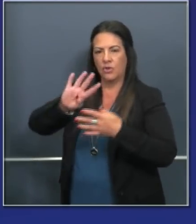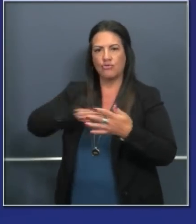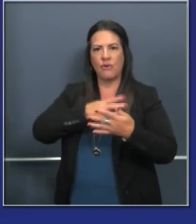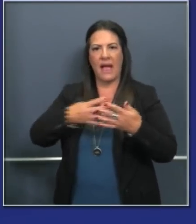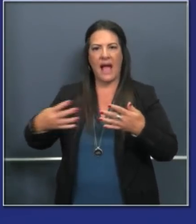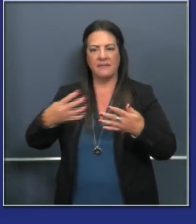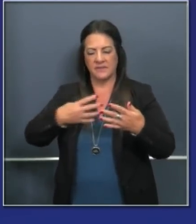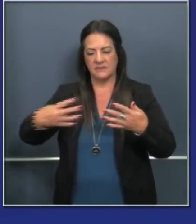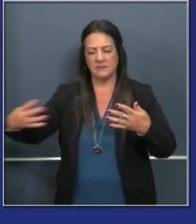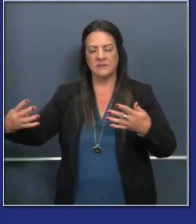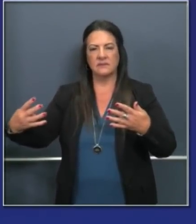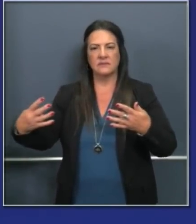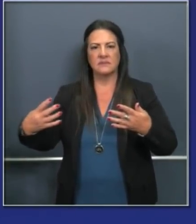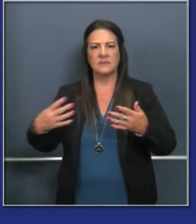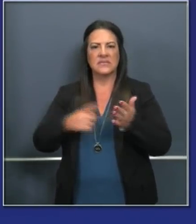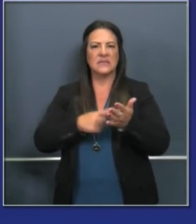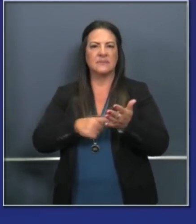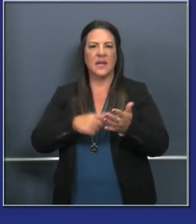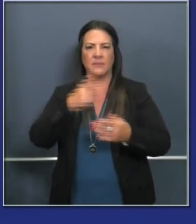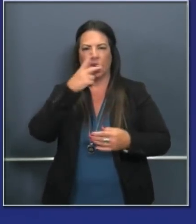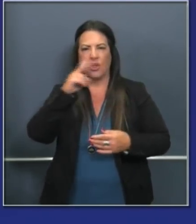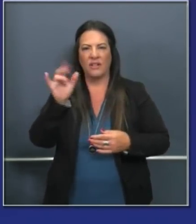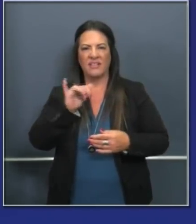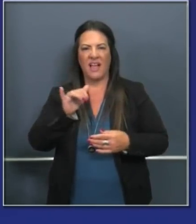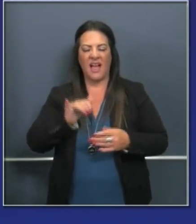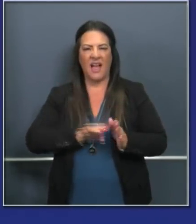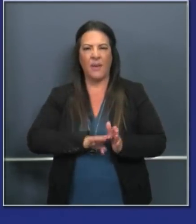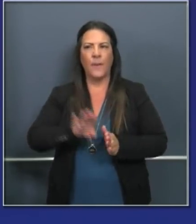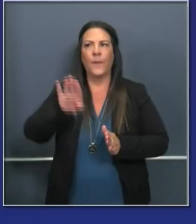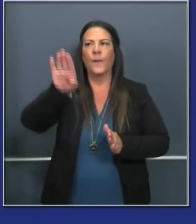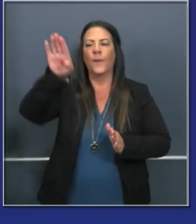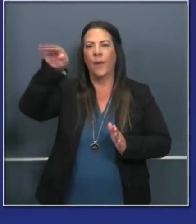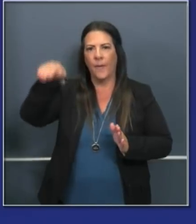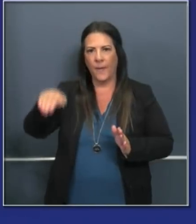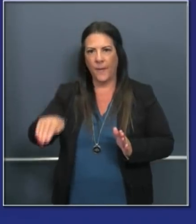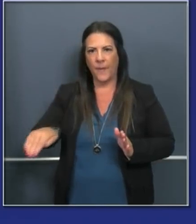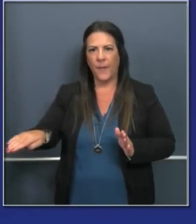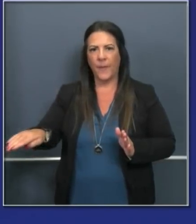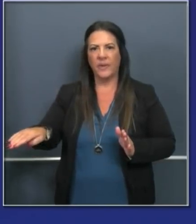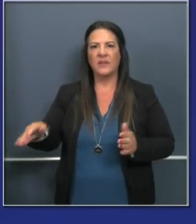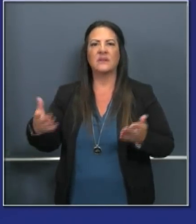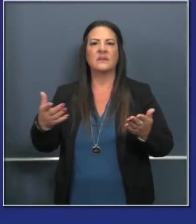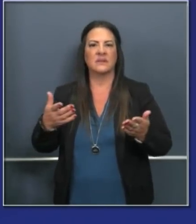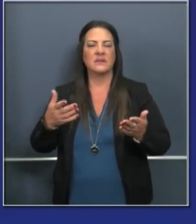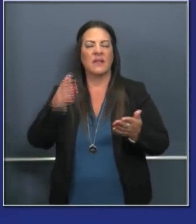WHEN YOU SEE OFTEN THOSE GRAPHS OR MODELS THAT SHOW THE